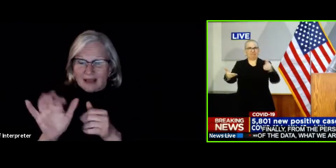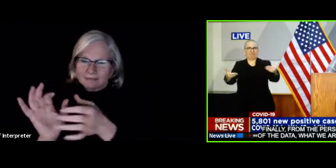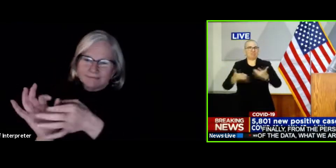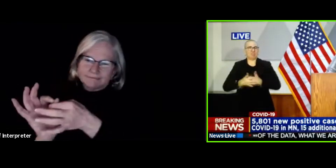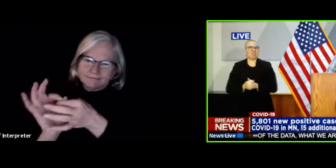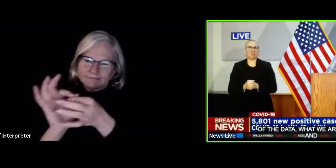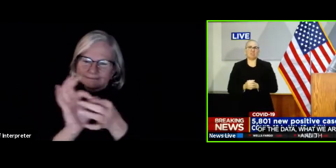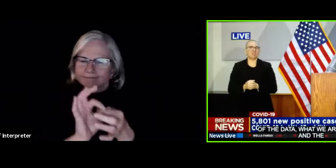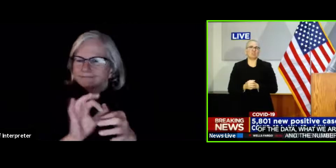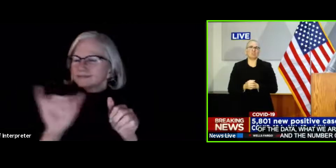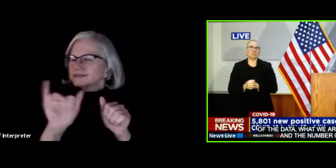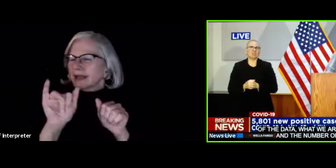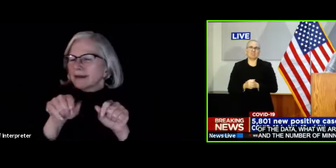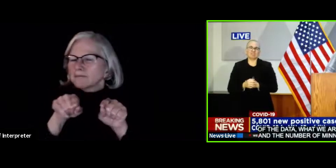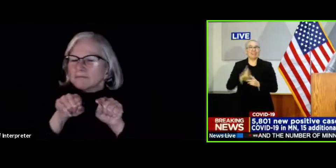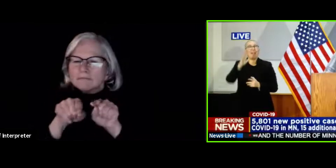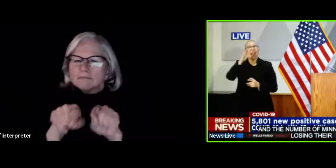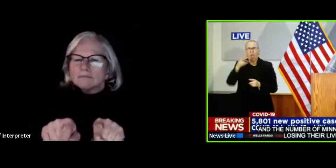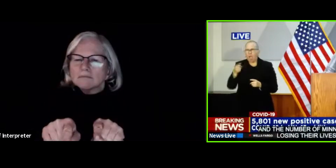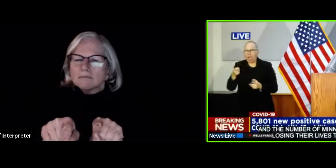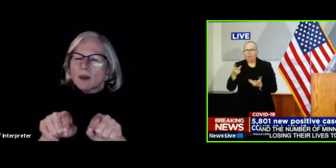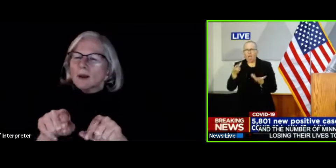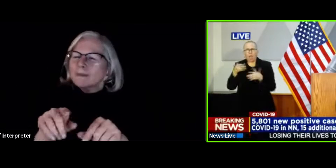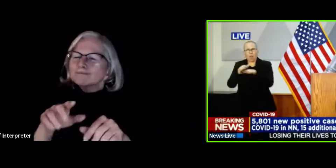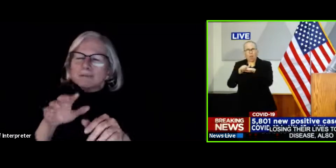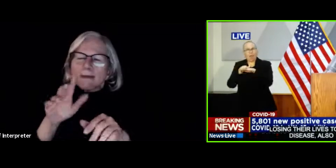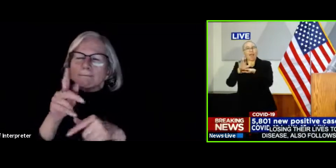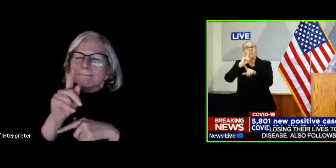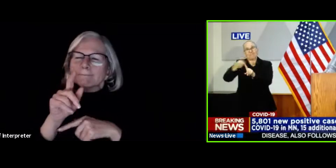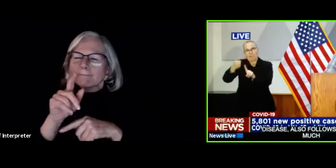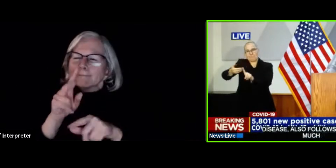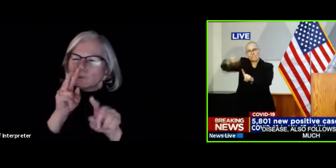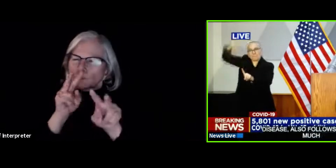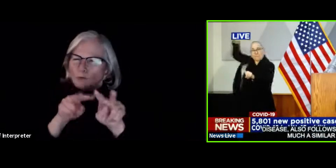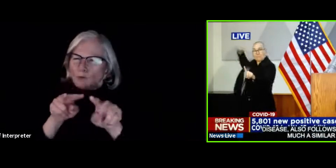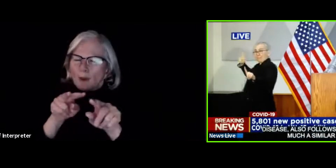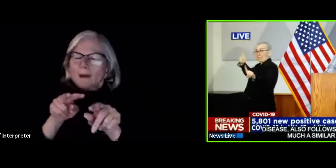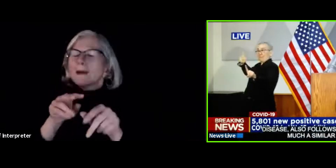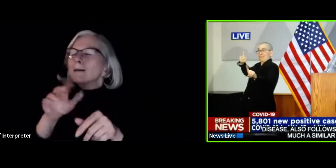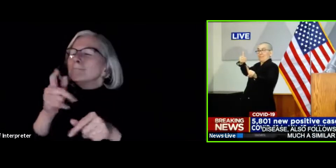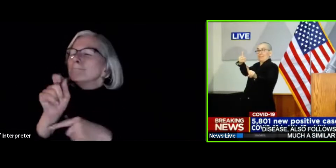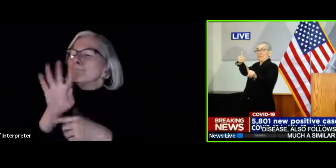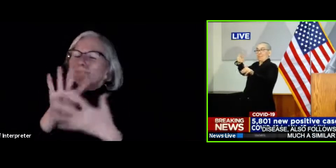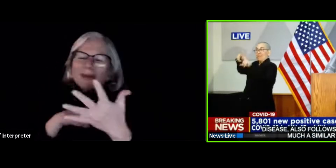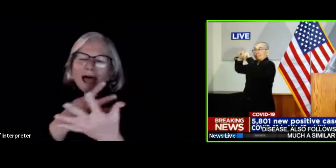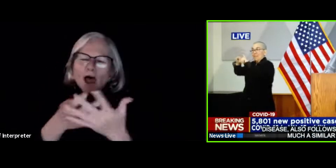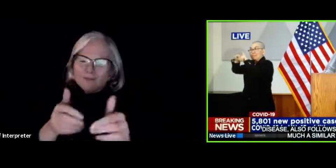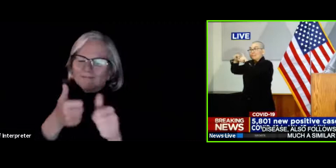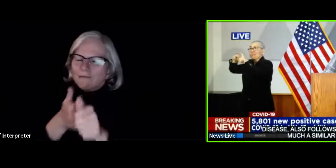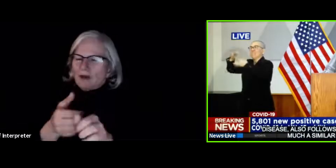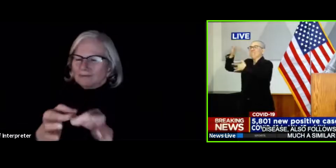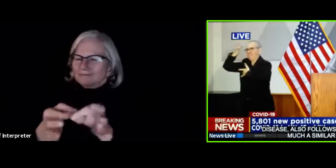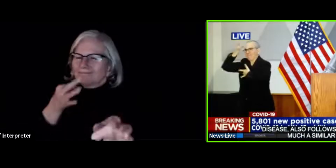WEEKS FROM THE RISING CASES THAT THE GOVERNOR HAS MENTIONED. DAILY CONFIRMED AND PROBABLE DEATHS REACHED A